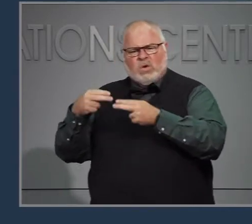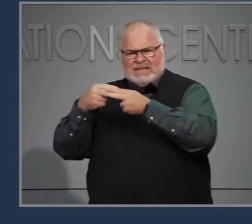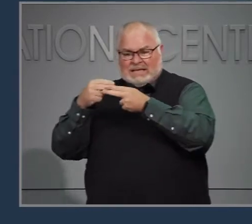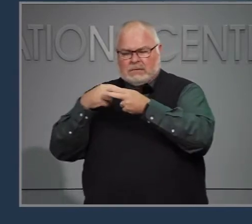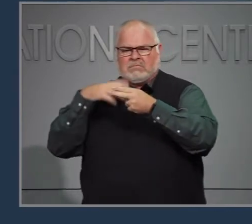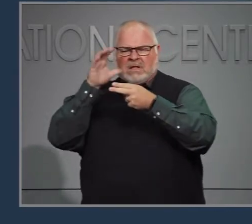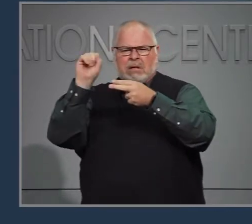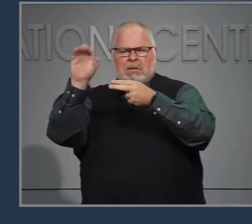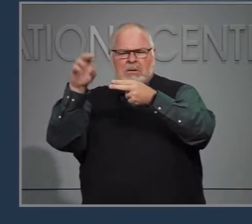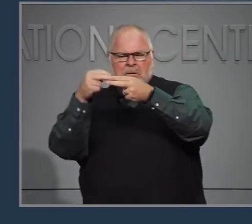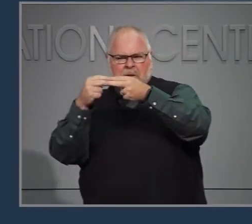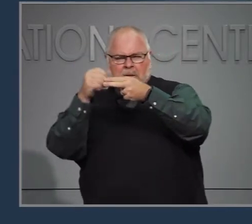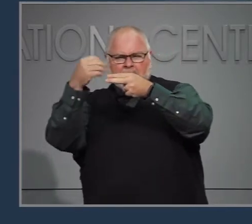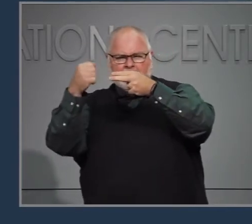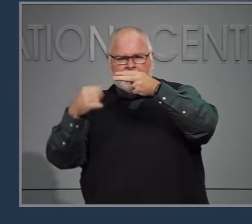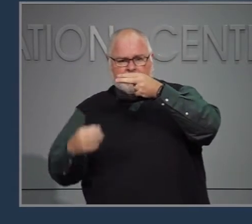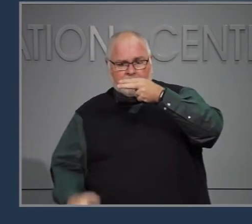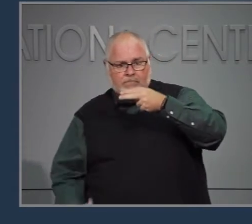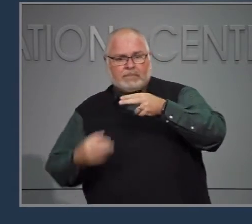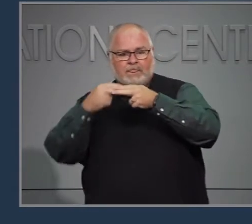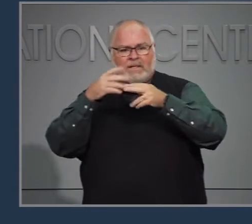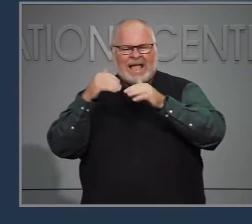GRAPHS TO GUIDE OUR UPDATE.